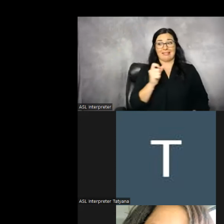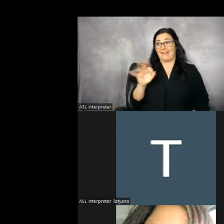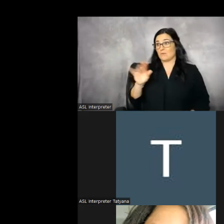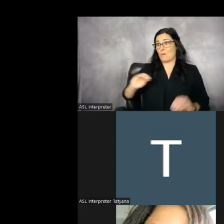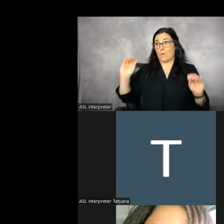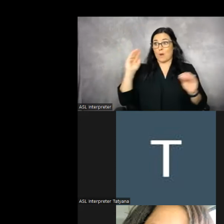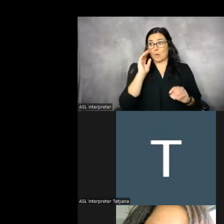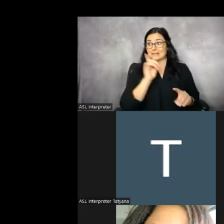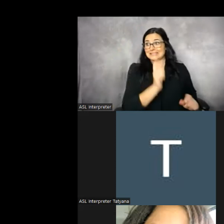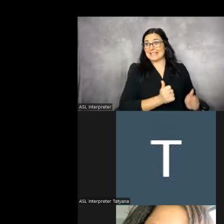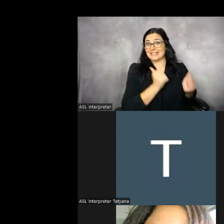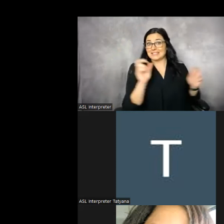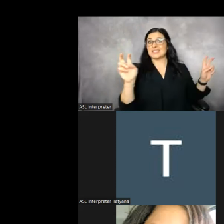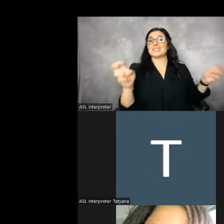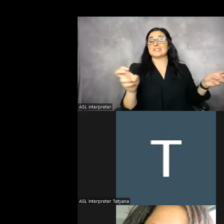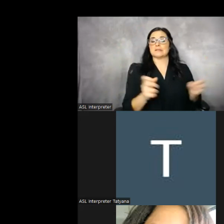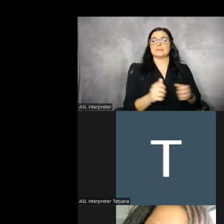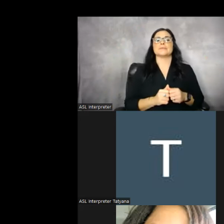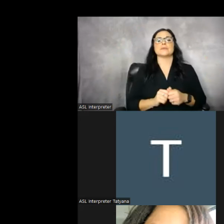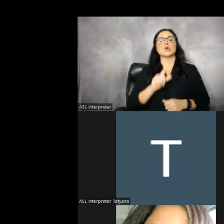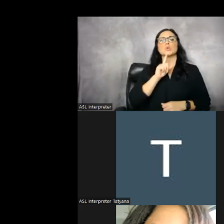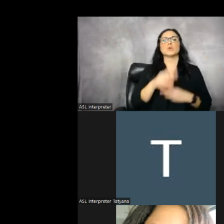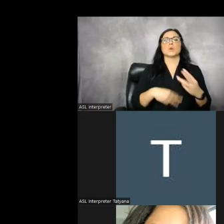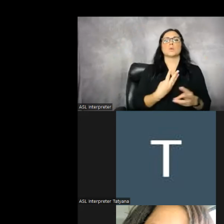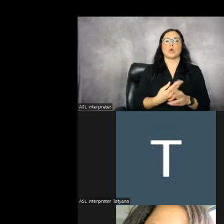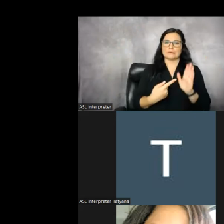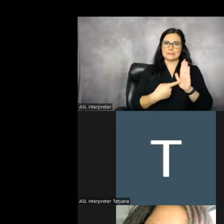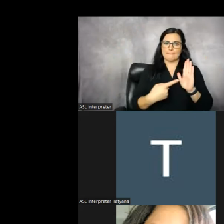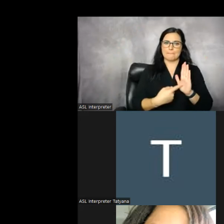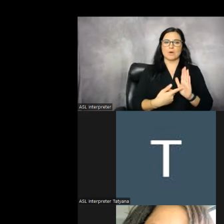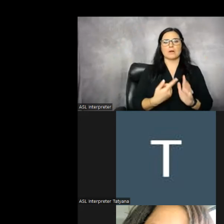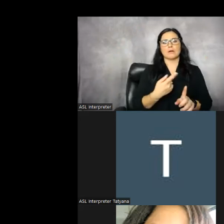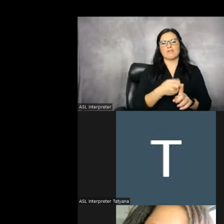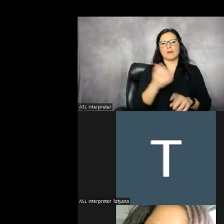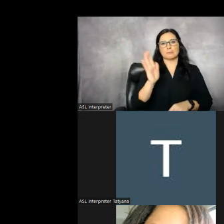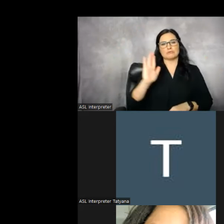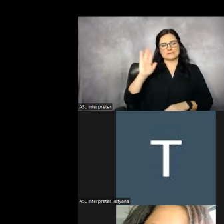Right? So, I'll give a real-world example from one of my previous places of work